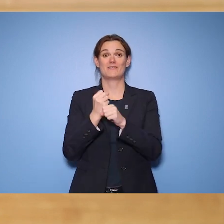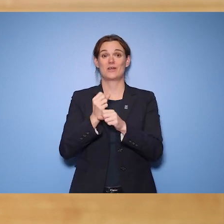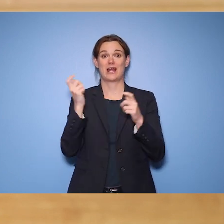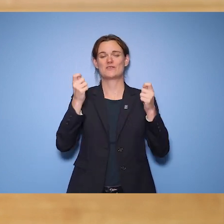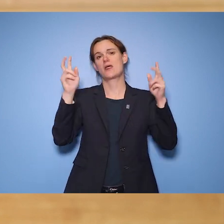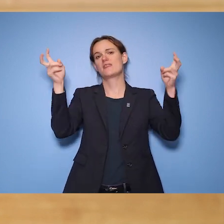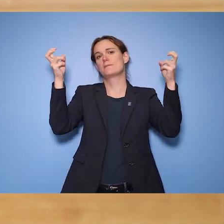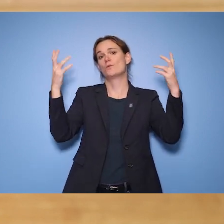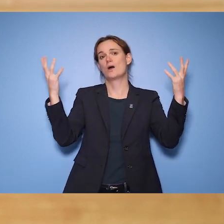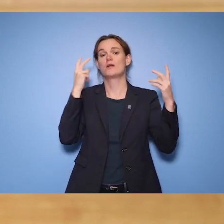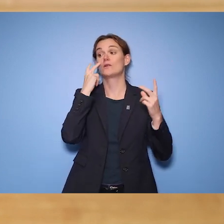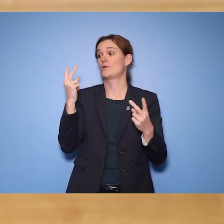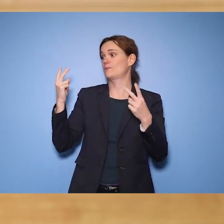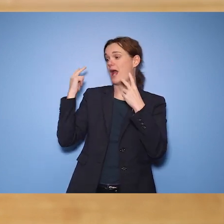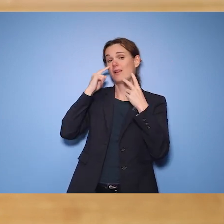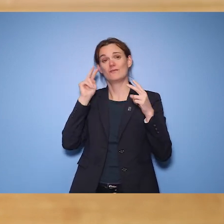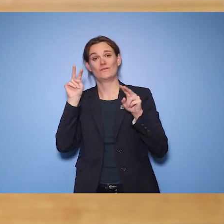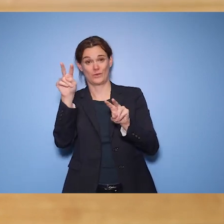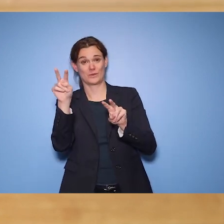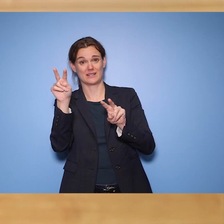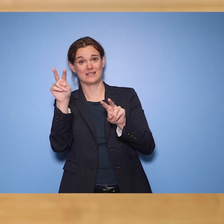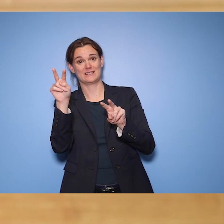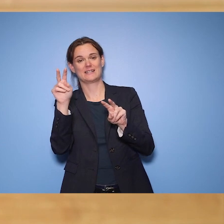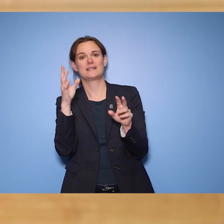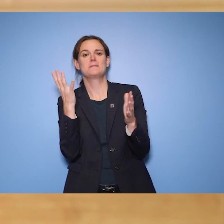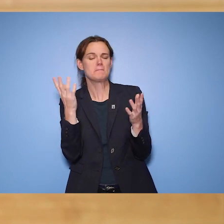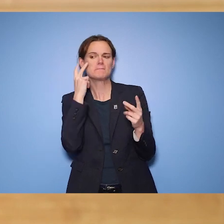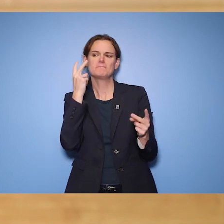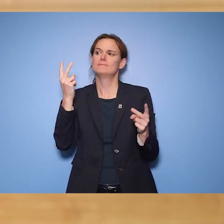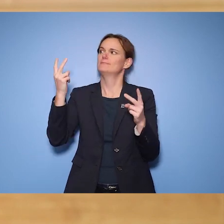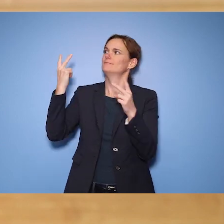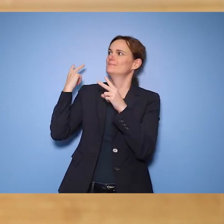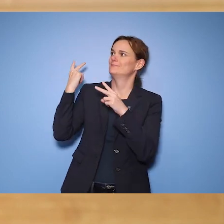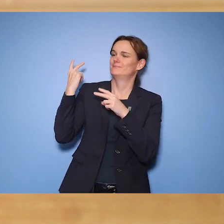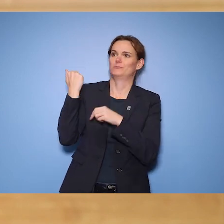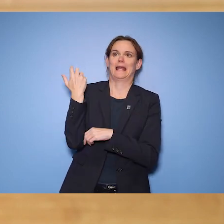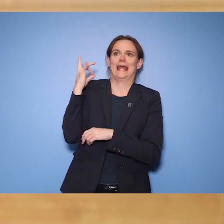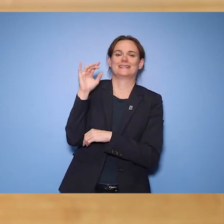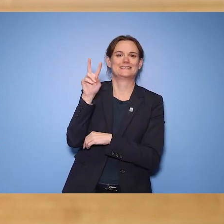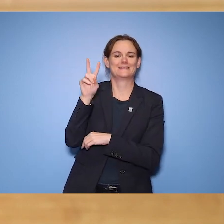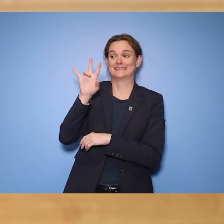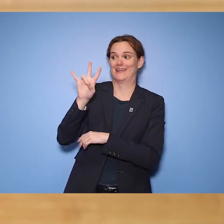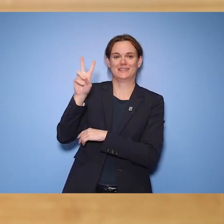looking back, thinking forward allows us to look at how we started way back in 1872 and